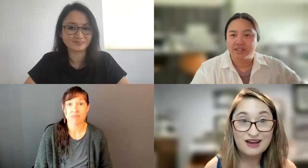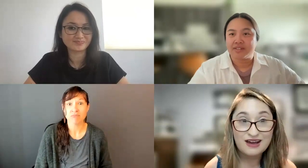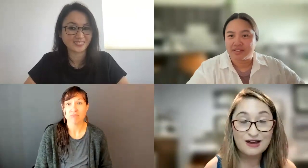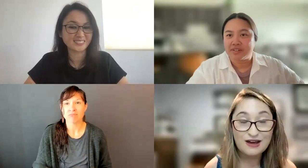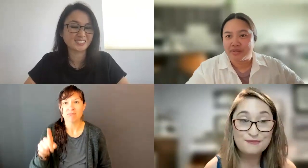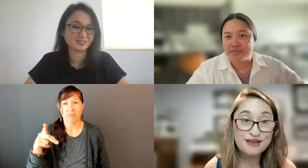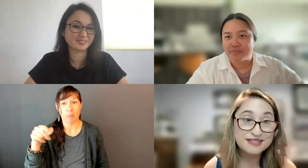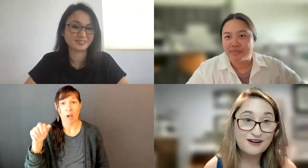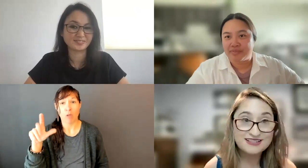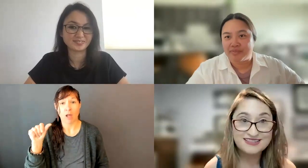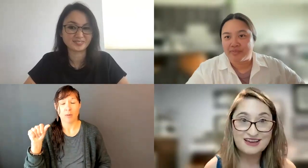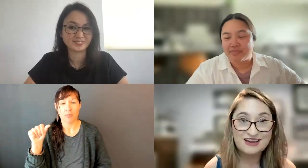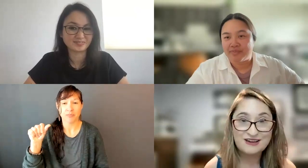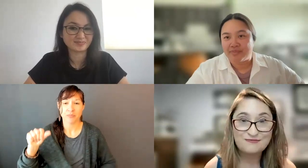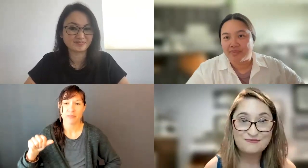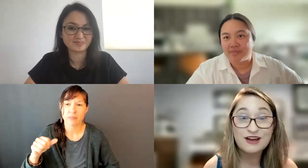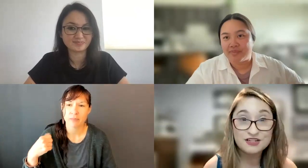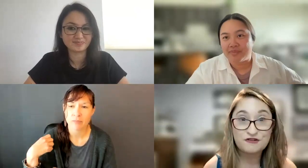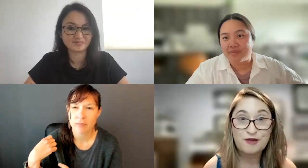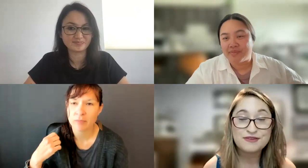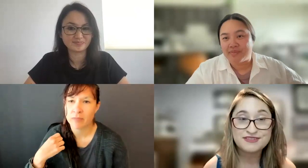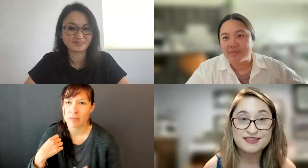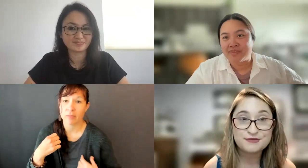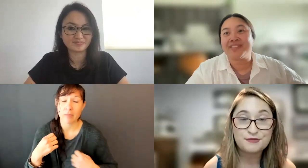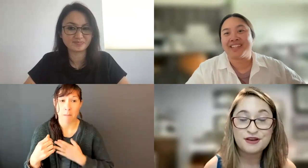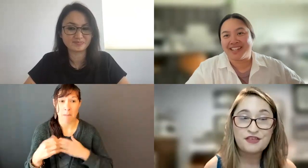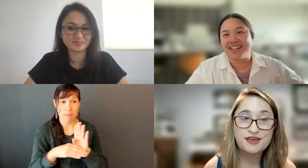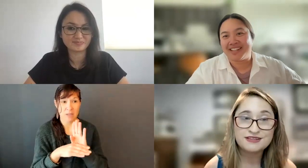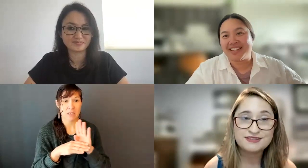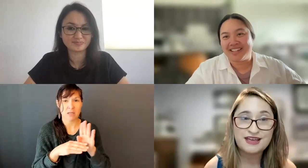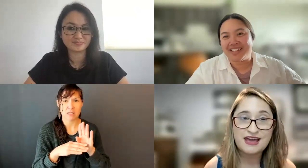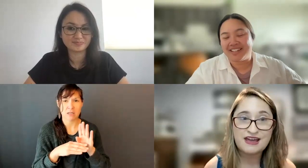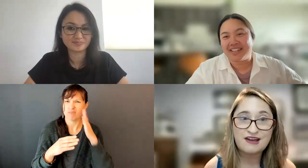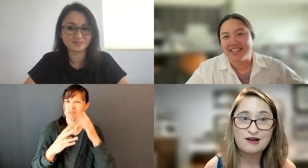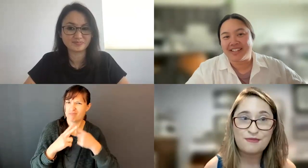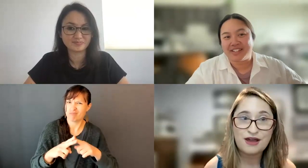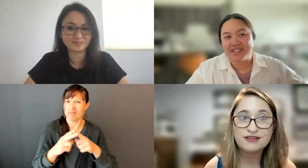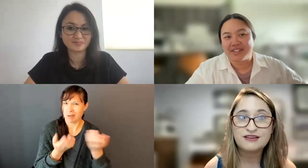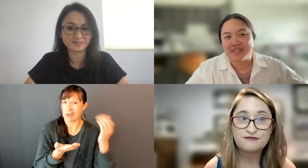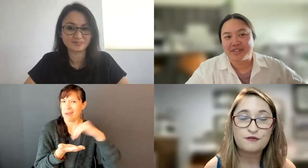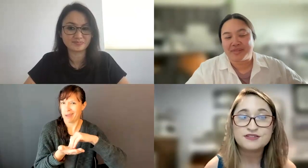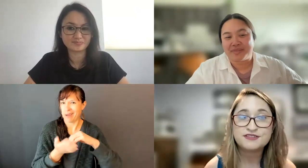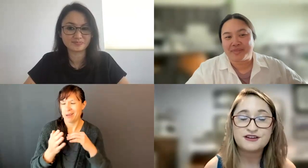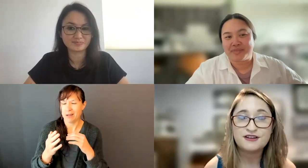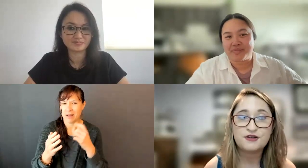As far as the relaunch for my business, one of the things that I really focused on